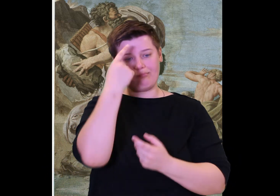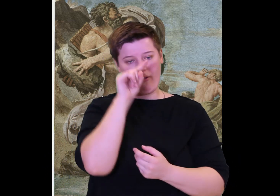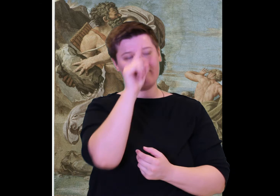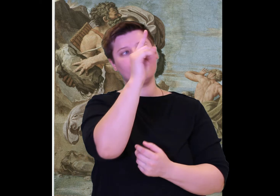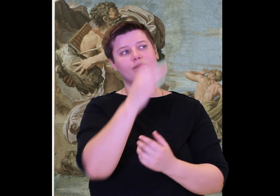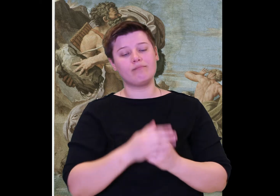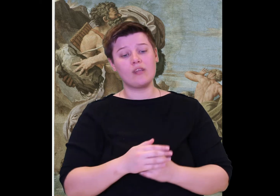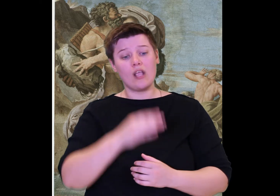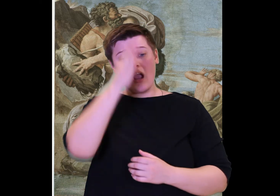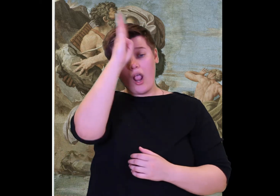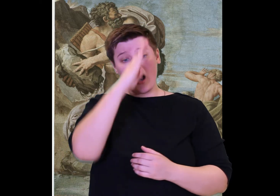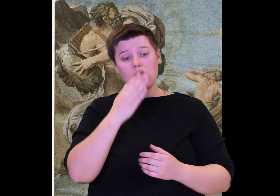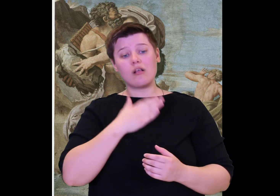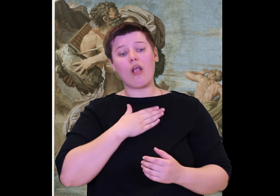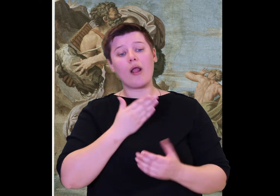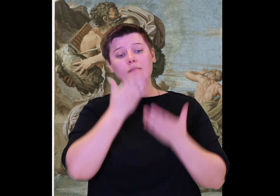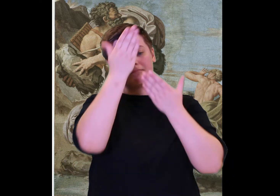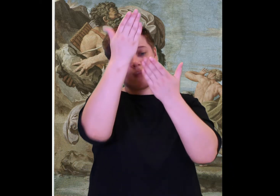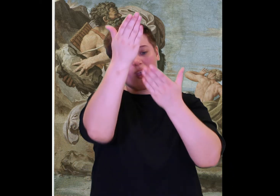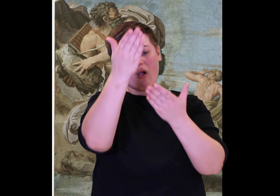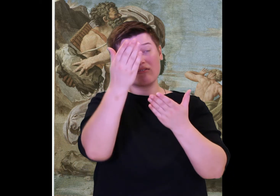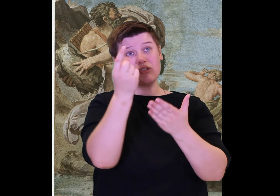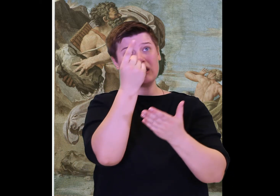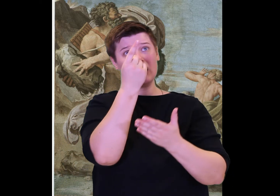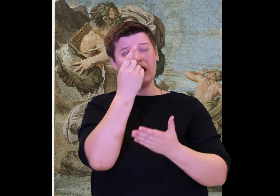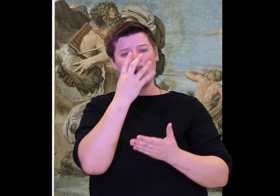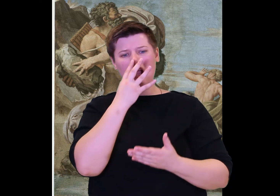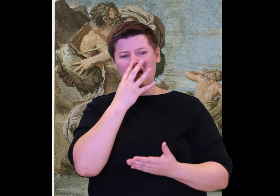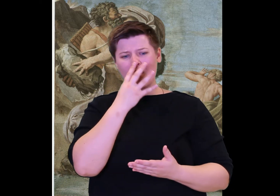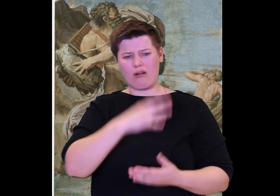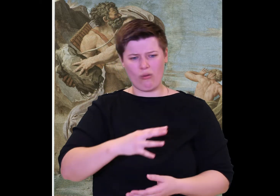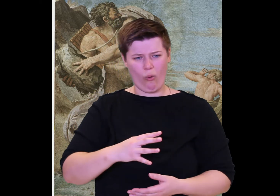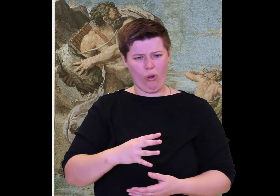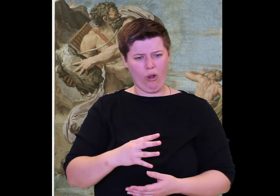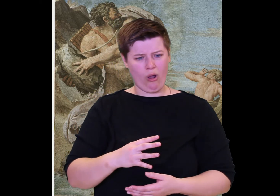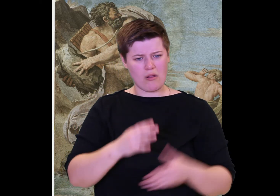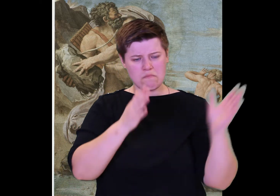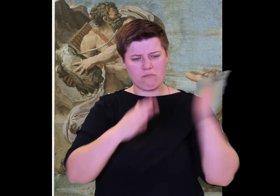We reached the islands where our ships were docked.